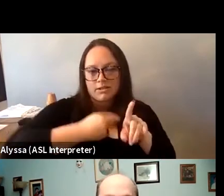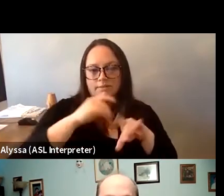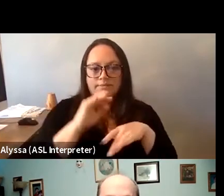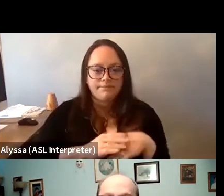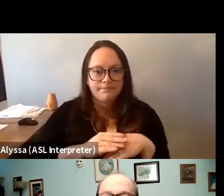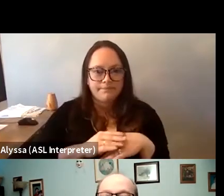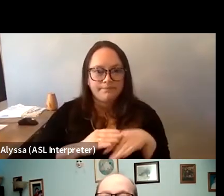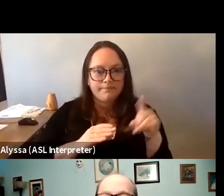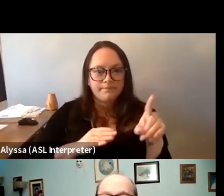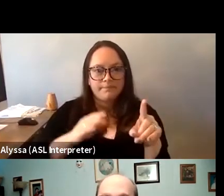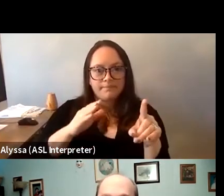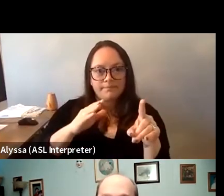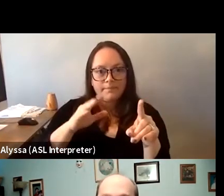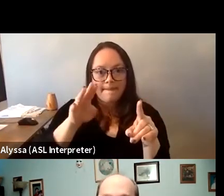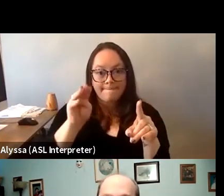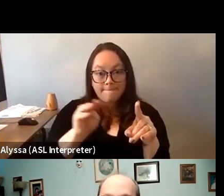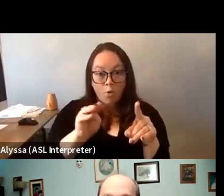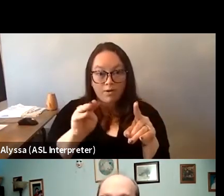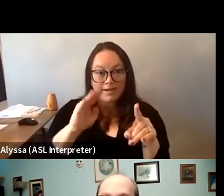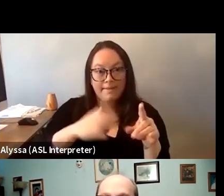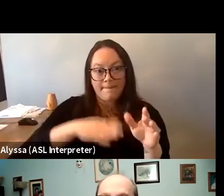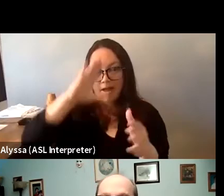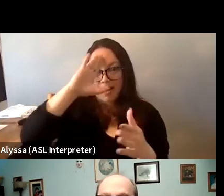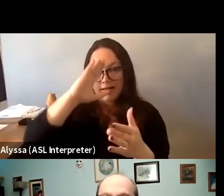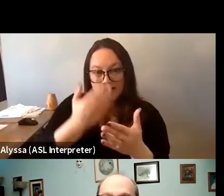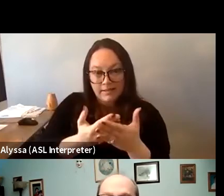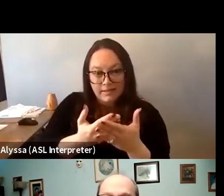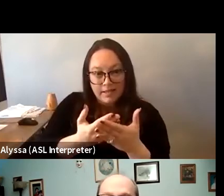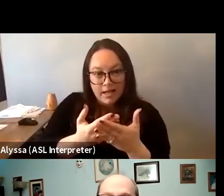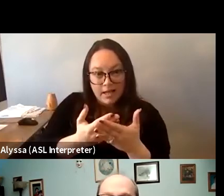My son is 7 old, and he was diagnosed when he was 3 years old.